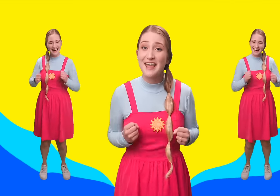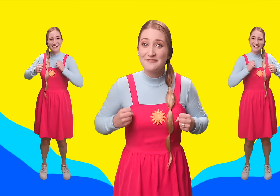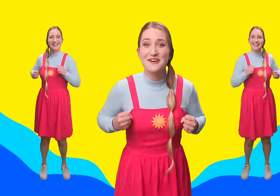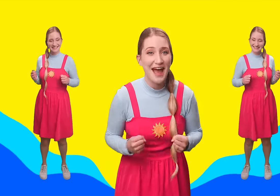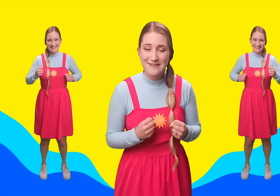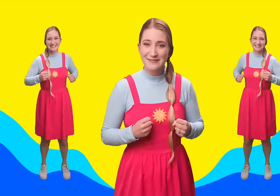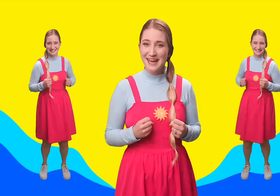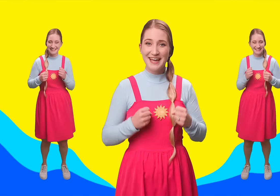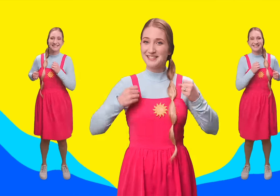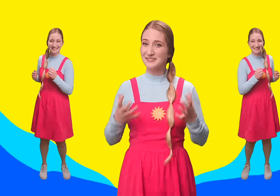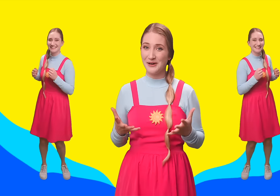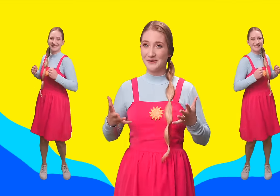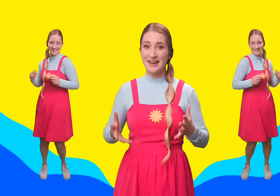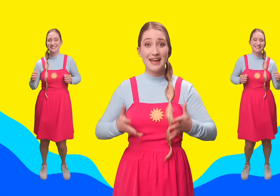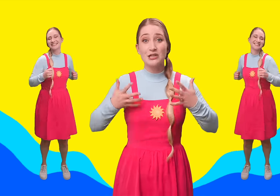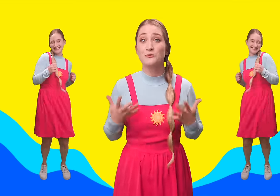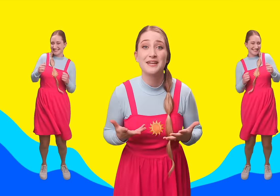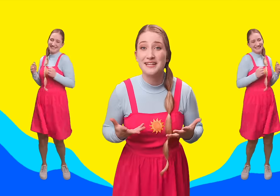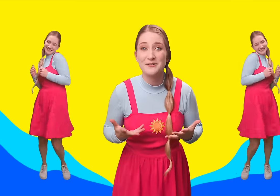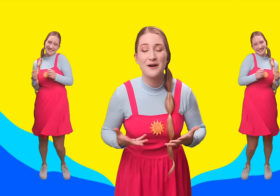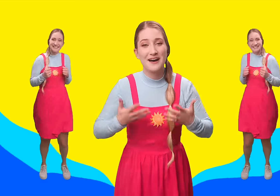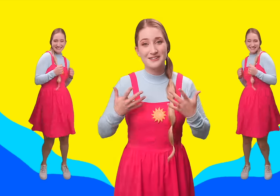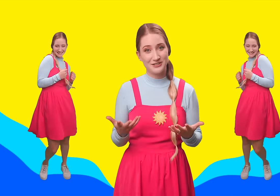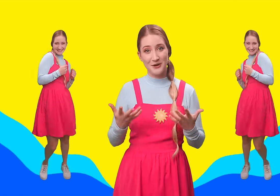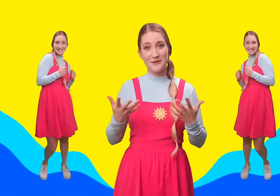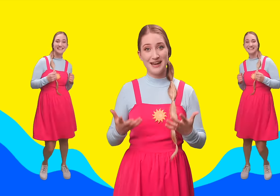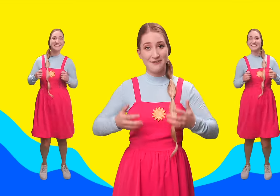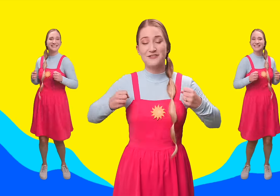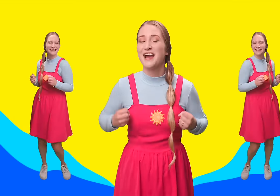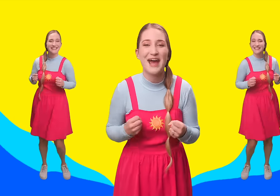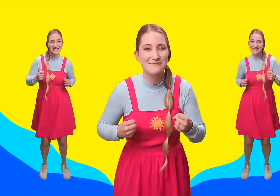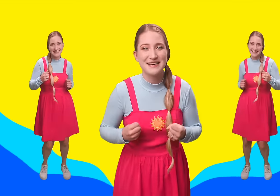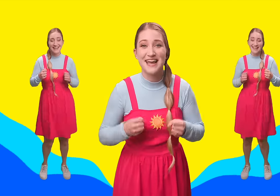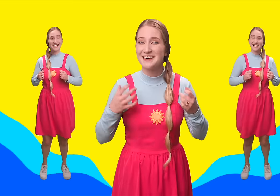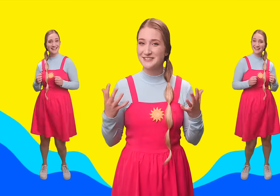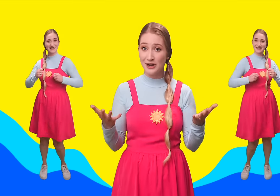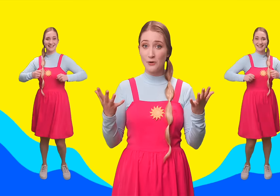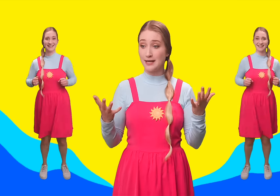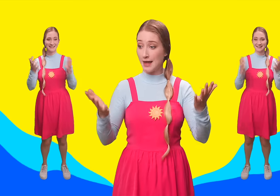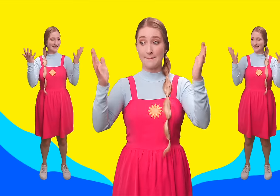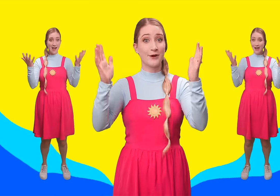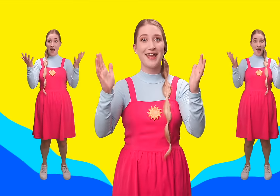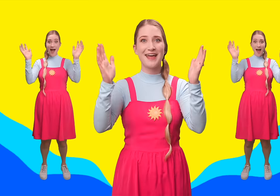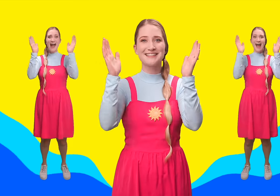If you're happy and you know it, and you really want to show it. If you're happy and you know it, clap your hands.